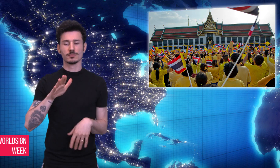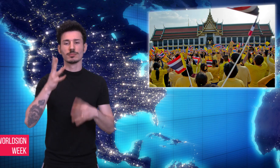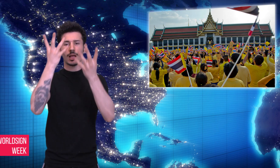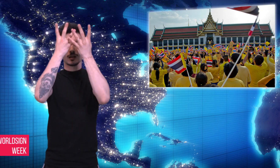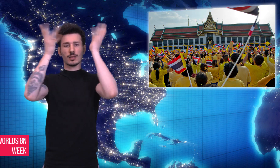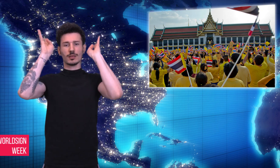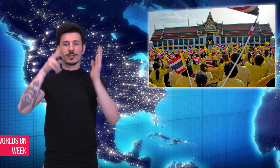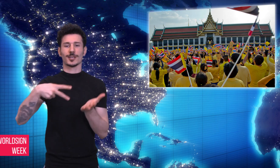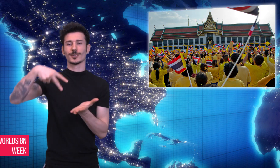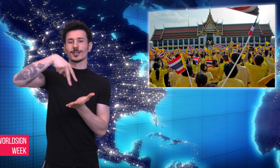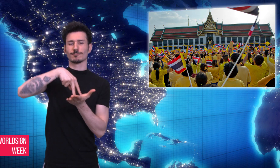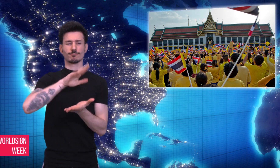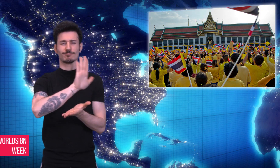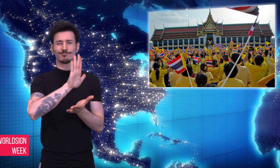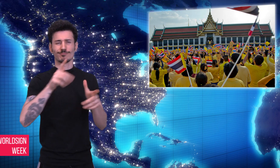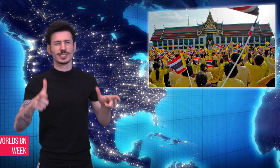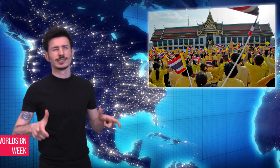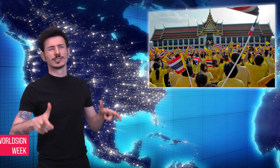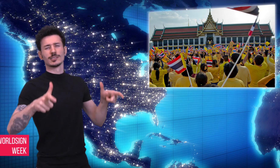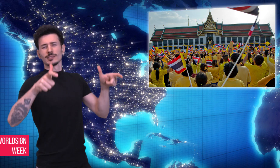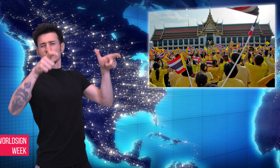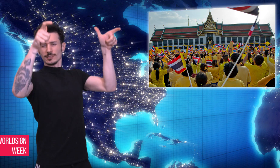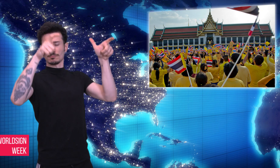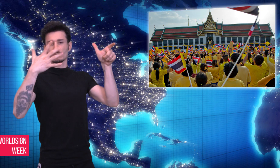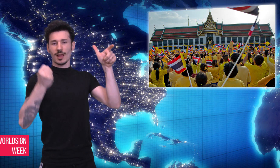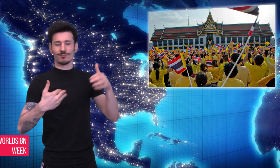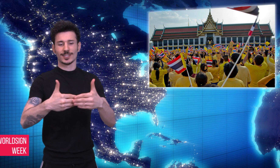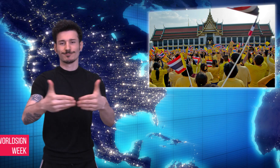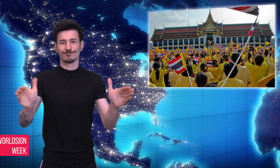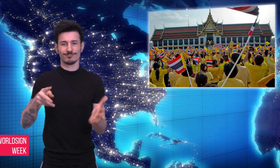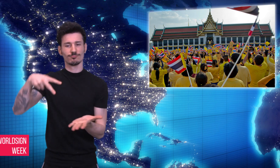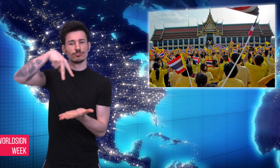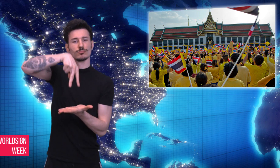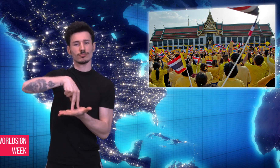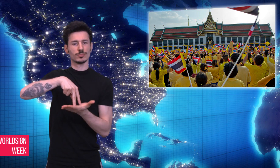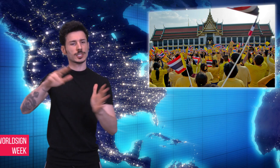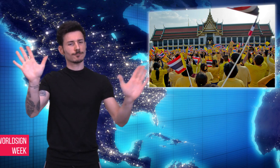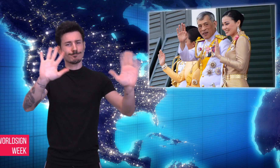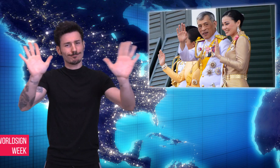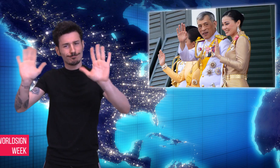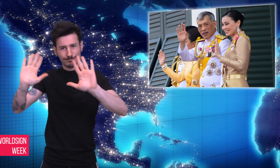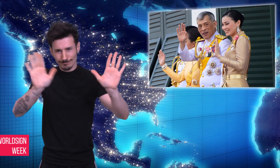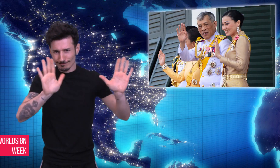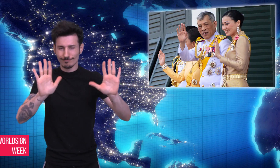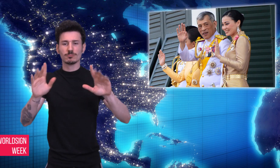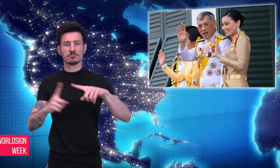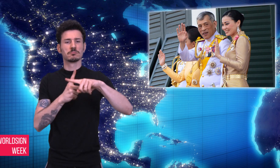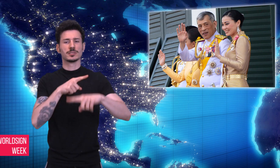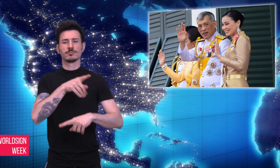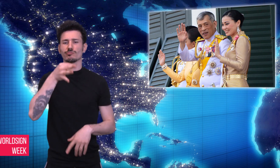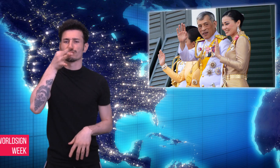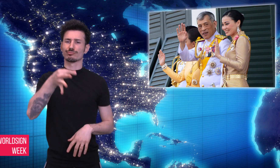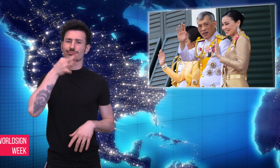After the parade, the king greeted the crowds from the balcony of his palace